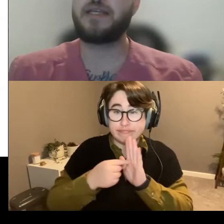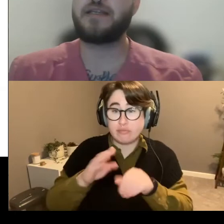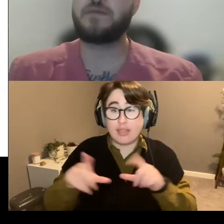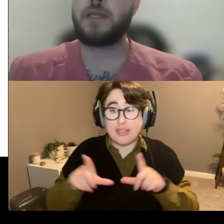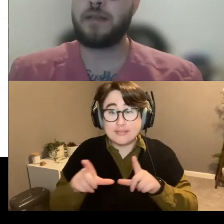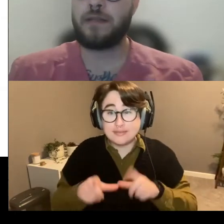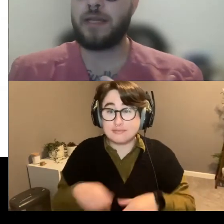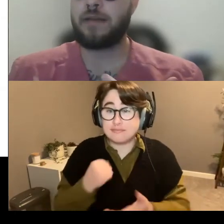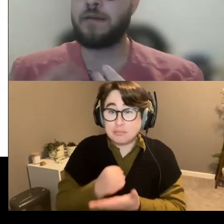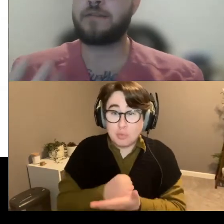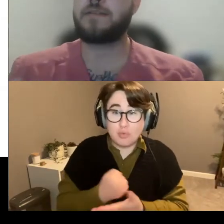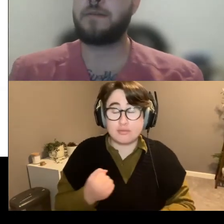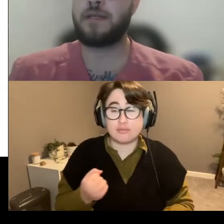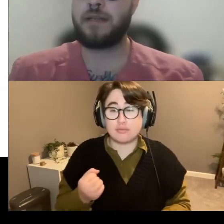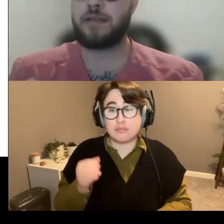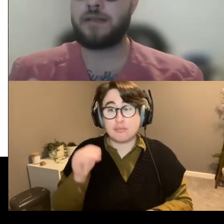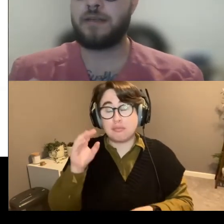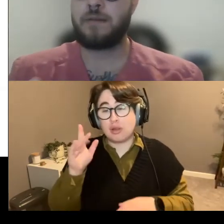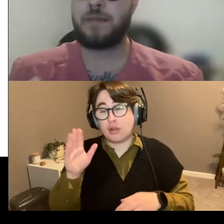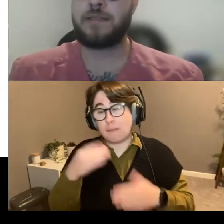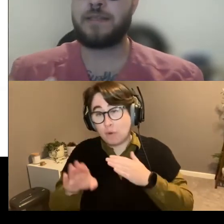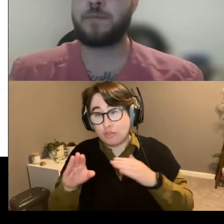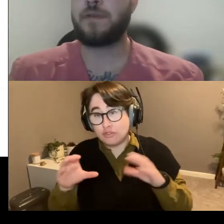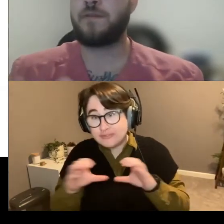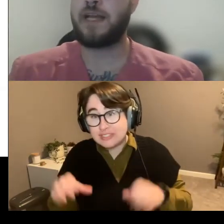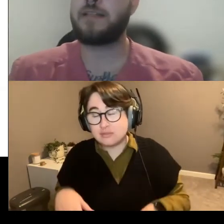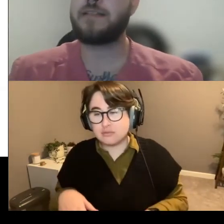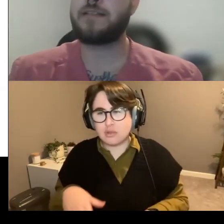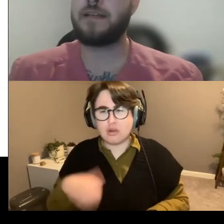because we know that also, another example of violence